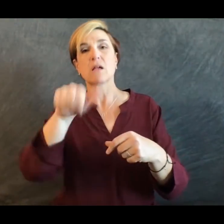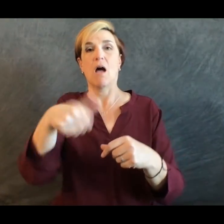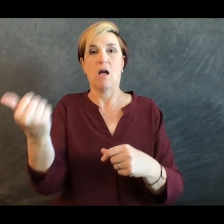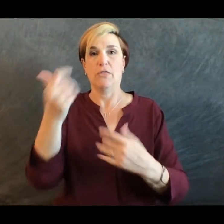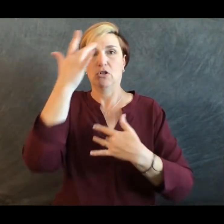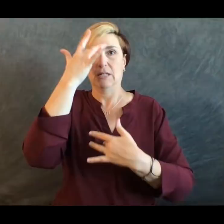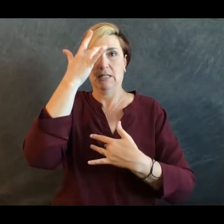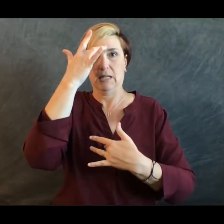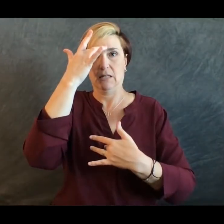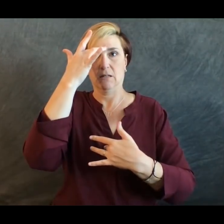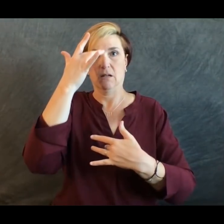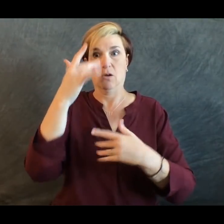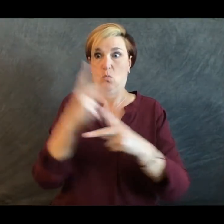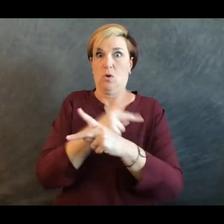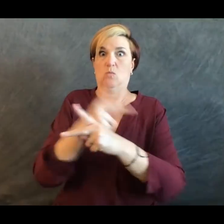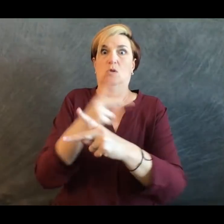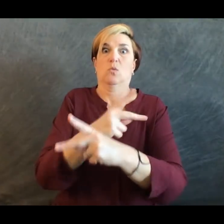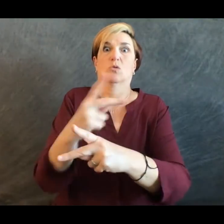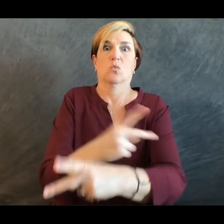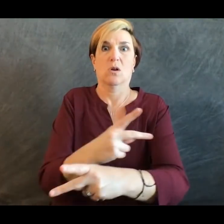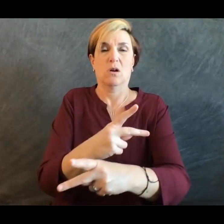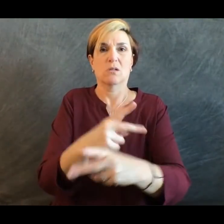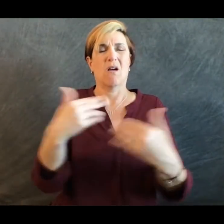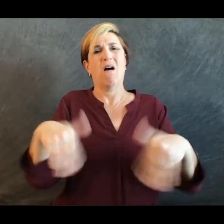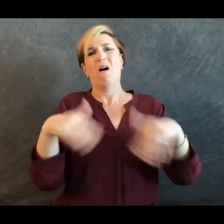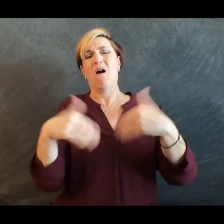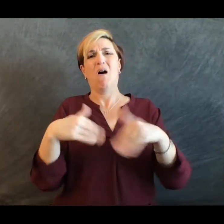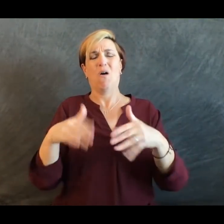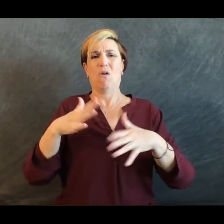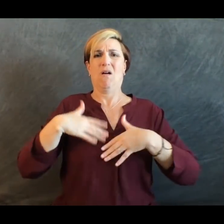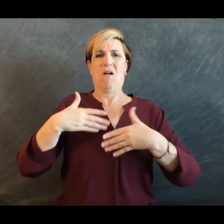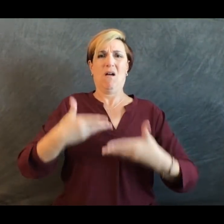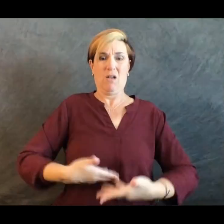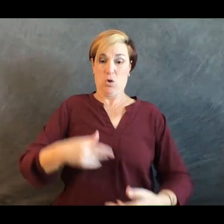the task force and this administration are determined not to let that happen